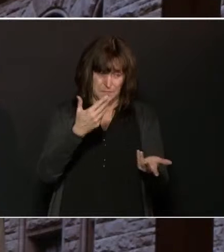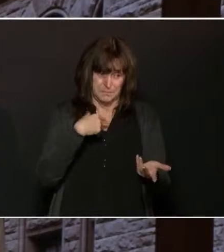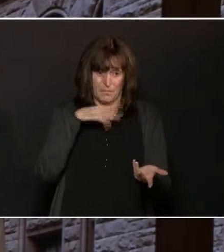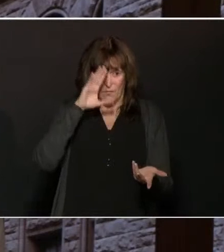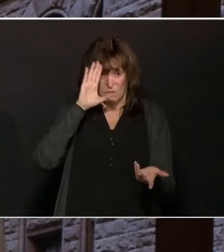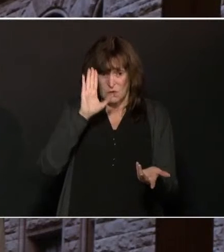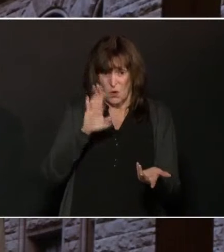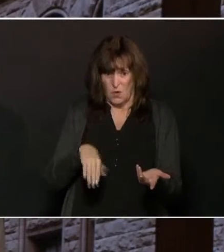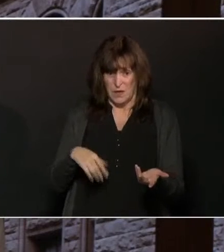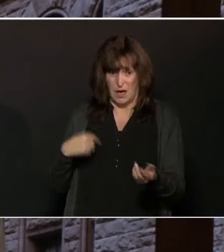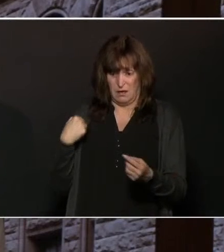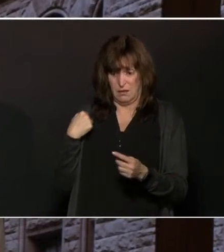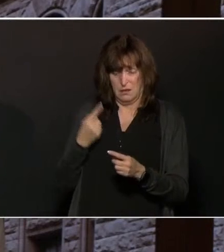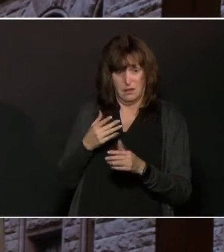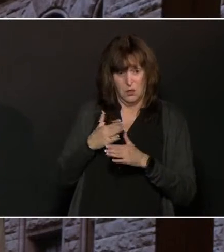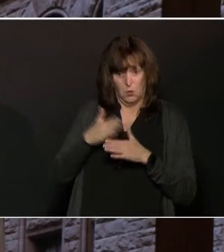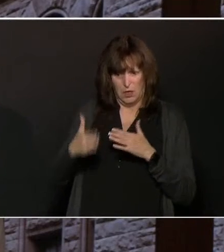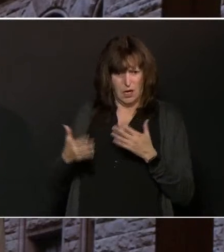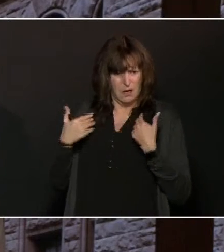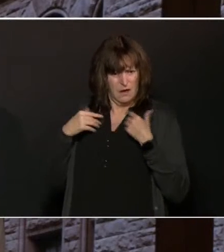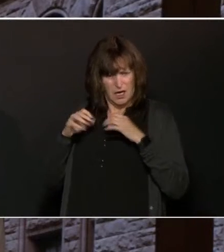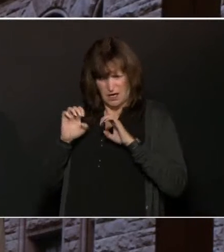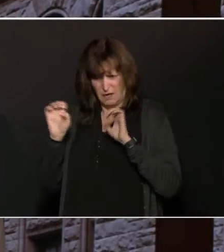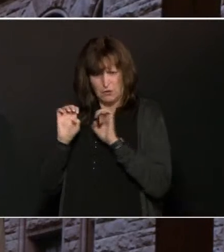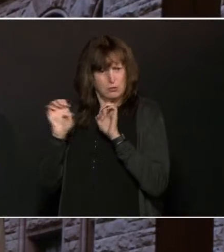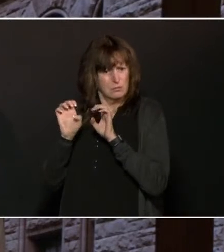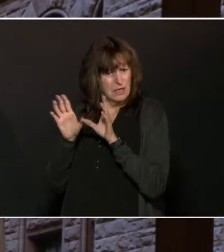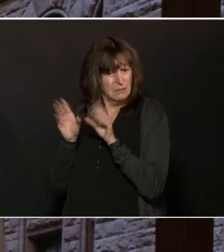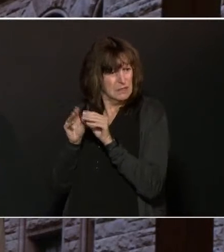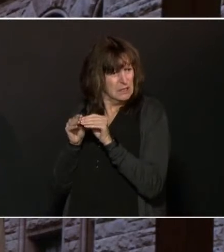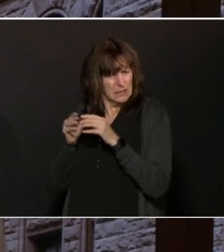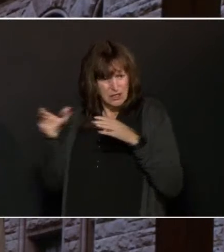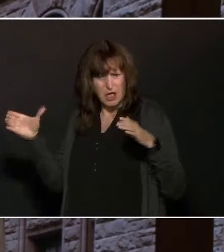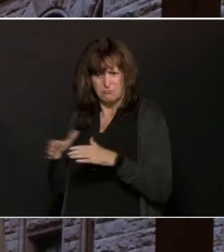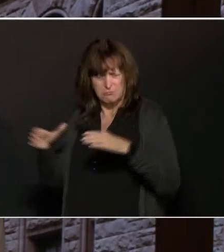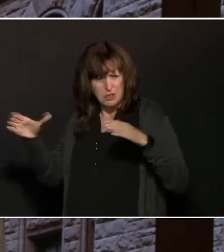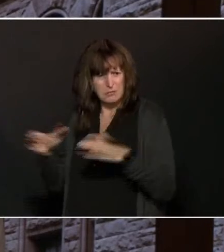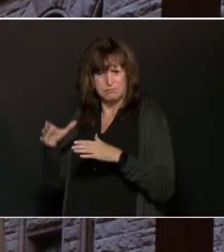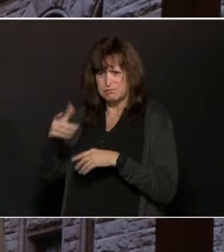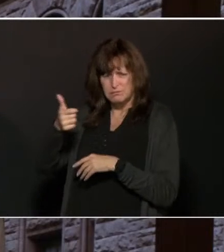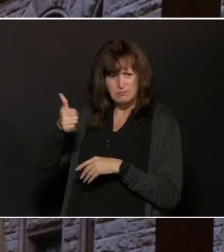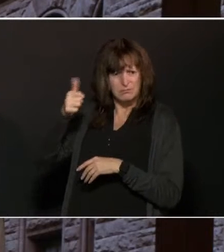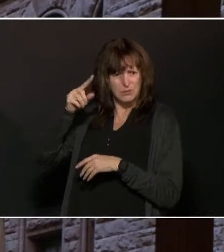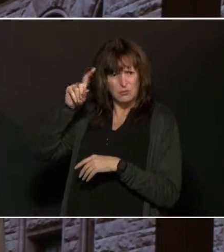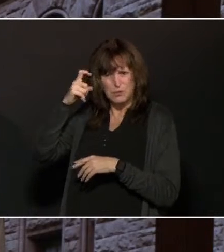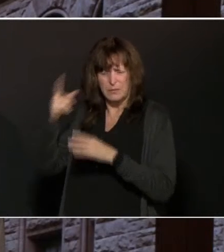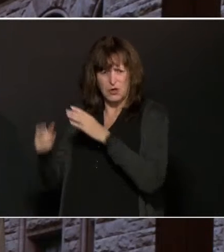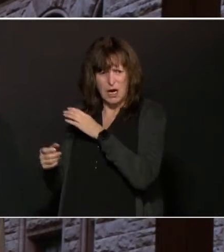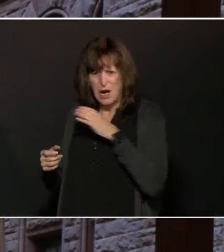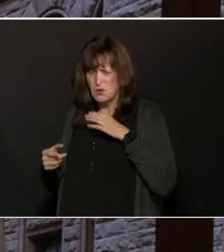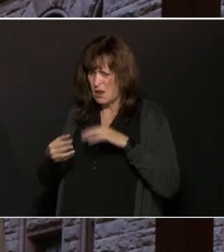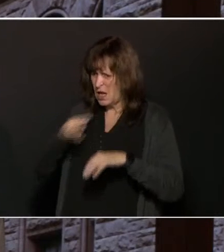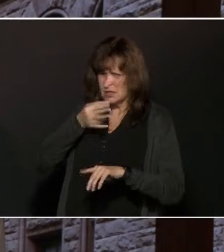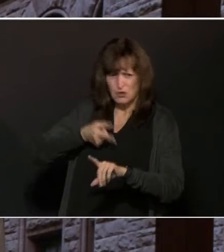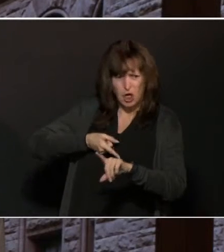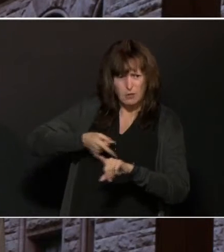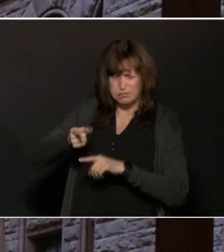THE DISEASE IN THE COMMUNITIES AROUND THE LONG-TERM AROUND THE LONG-TERM CARE HOMES IT GETS AROUND THE LONG-TERM CARE HOMES IT GETS BEEN IT GETS BEEN INTO THE LONG-TERM CARE